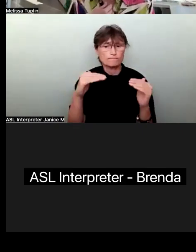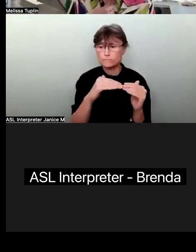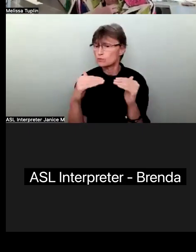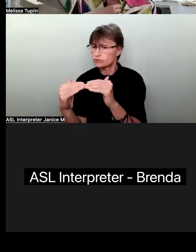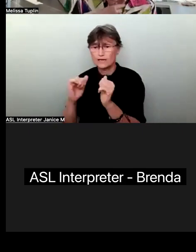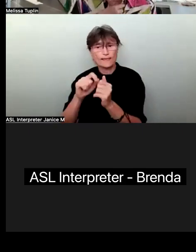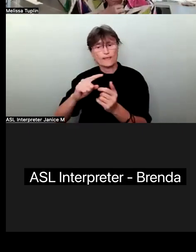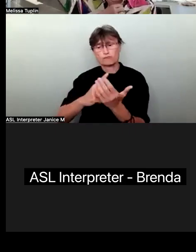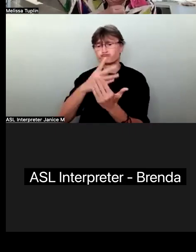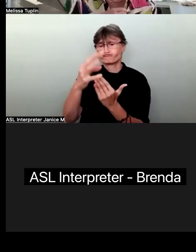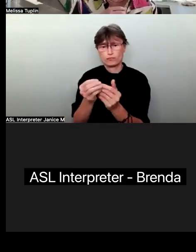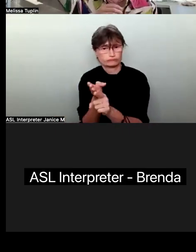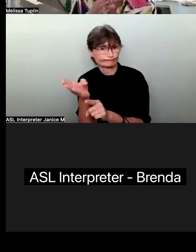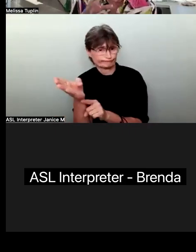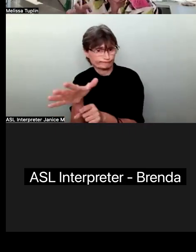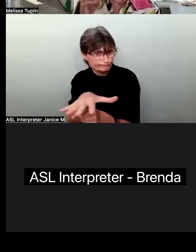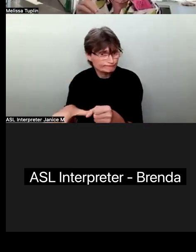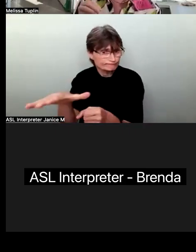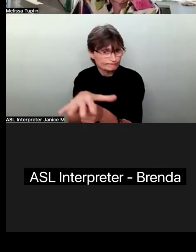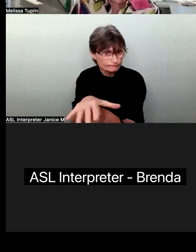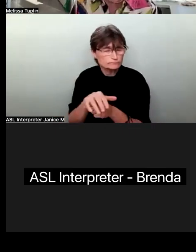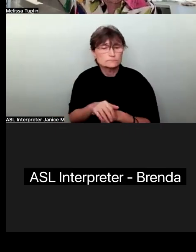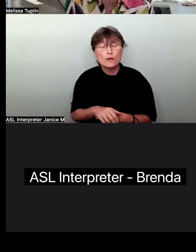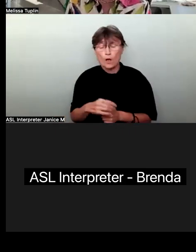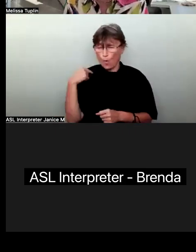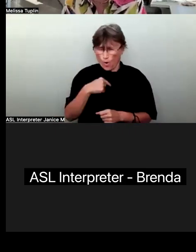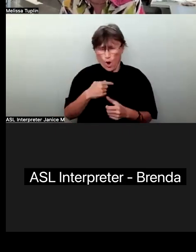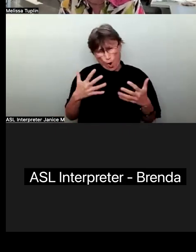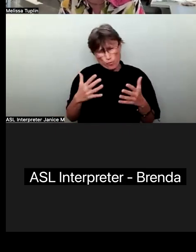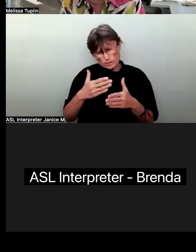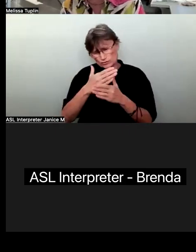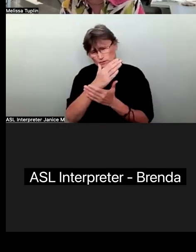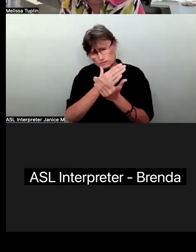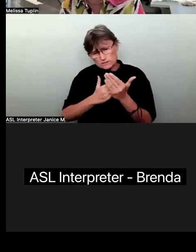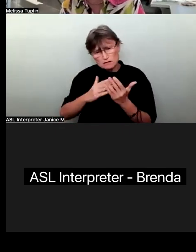With that said, we have shared some general guidance that allows us to budget for the